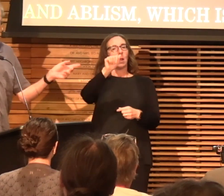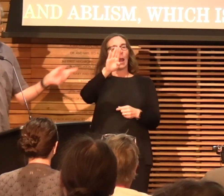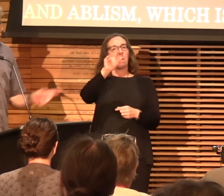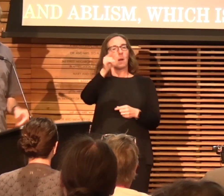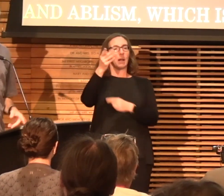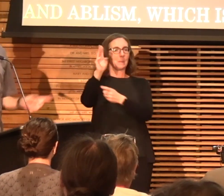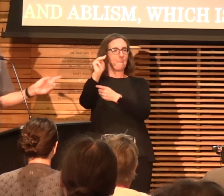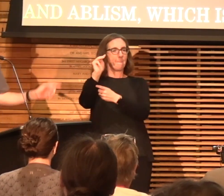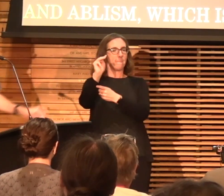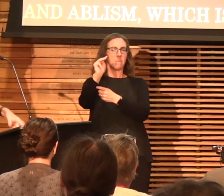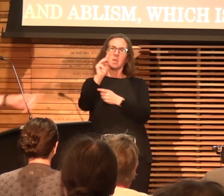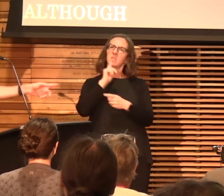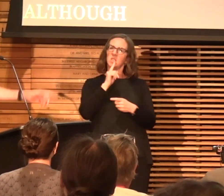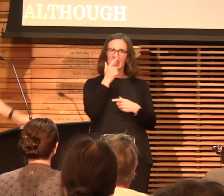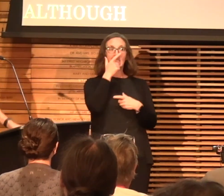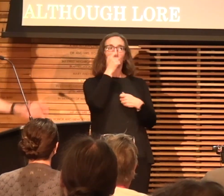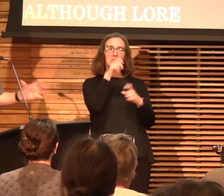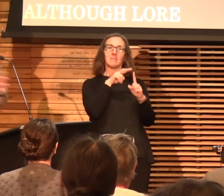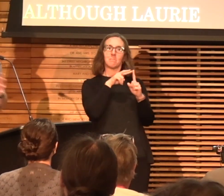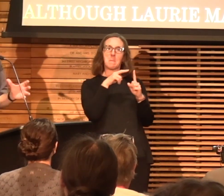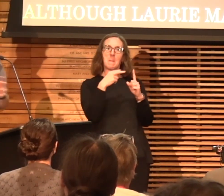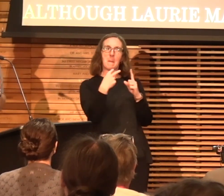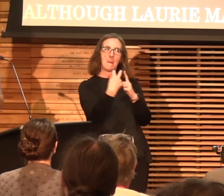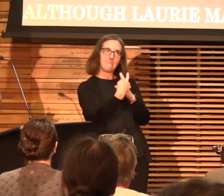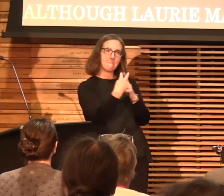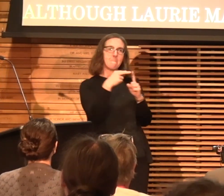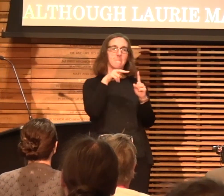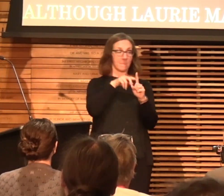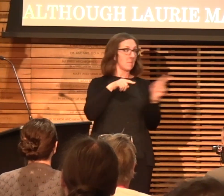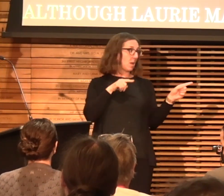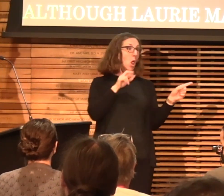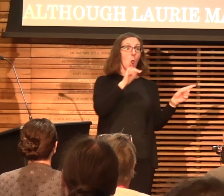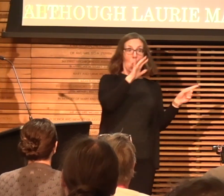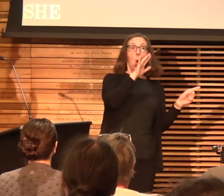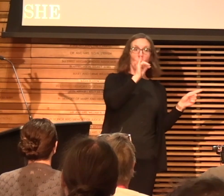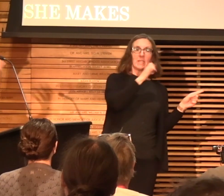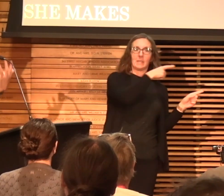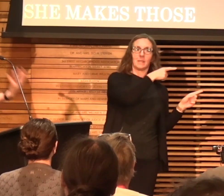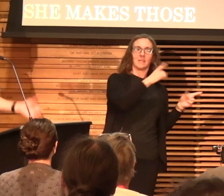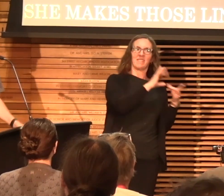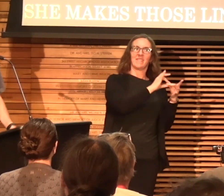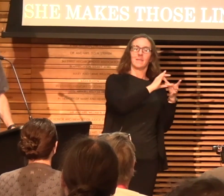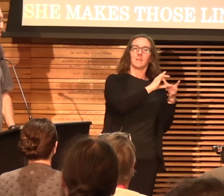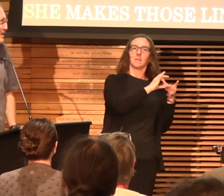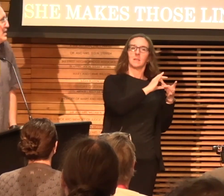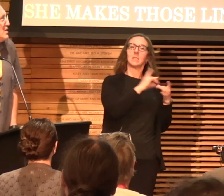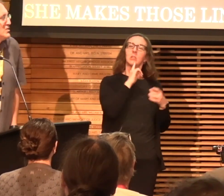Although Lori made some fascinating links. She makes those links too, this's the way she thinks.